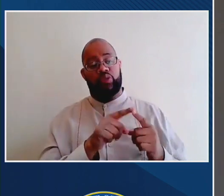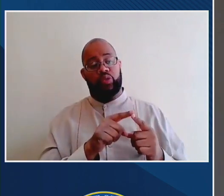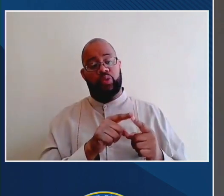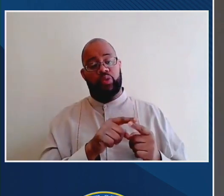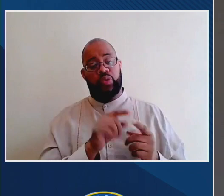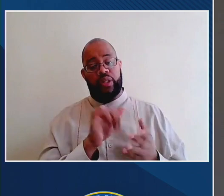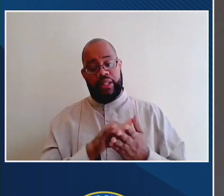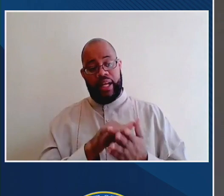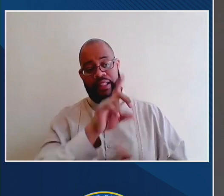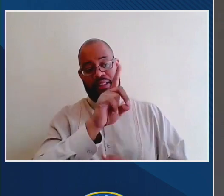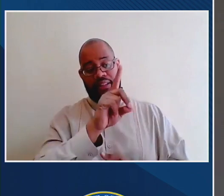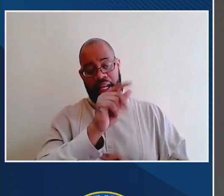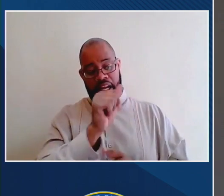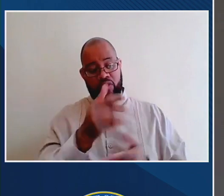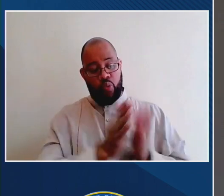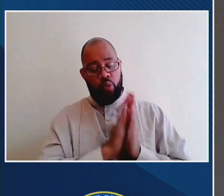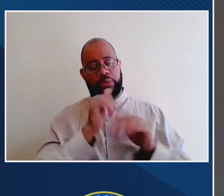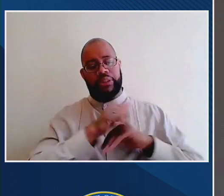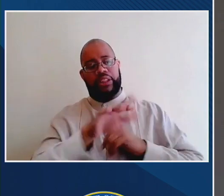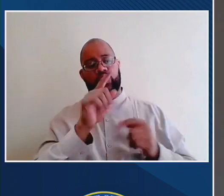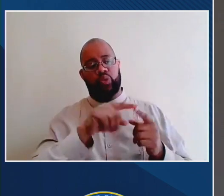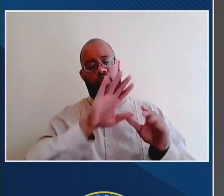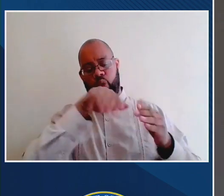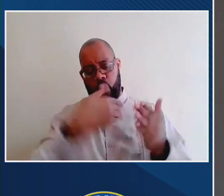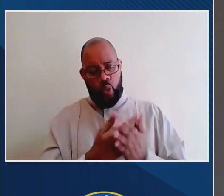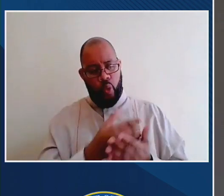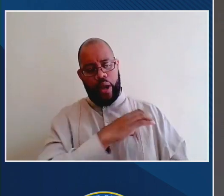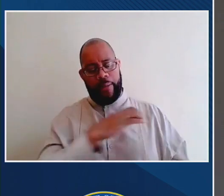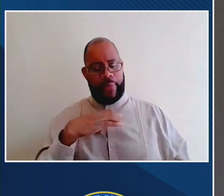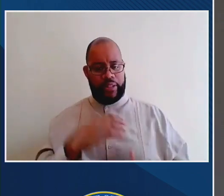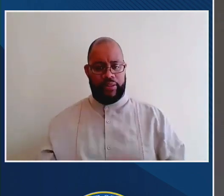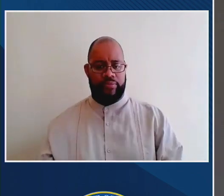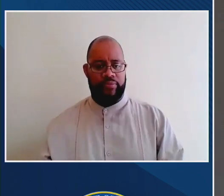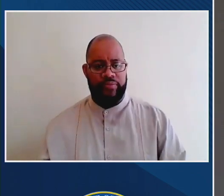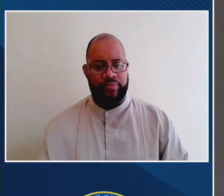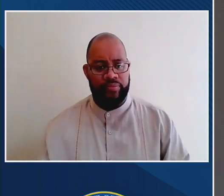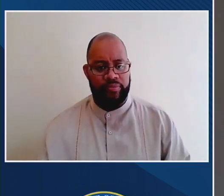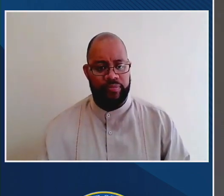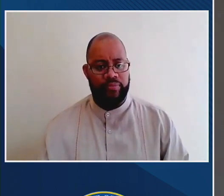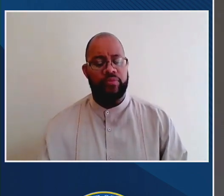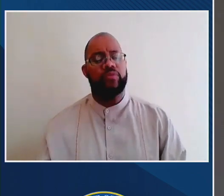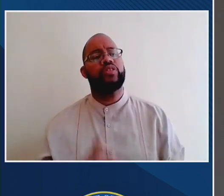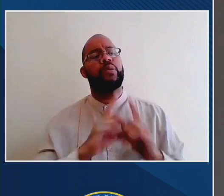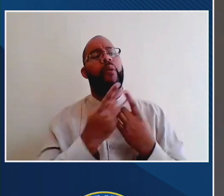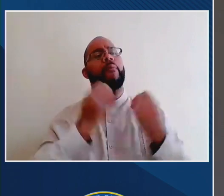will be sent out to the entire committee. The Department of Education desires to